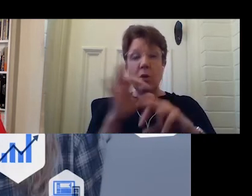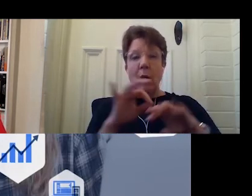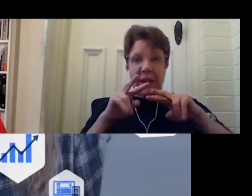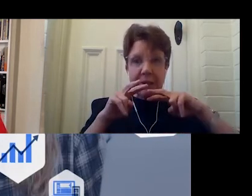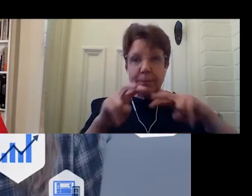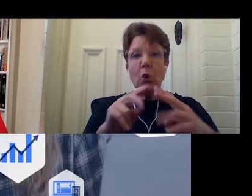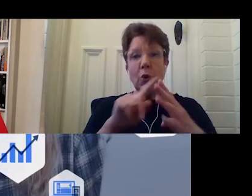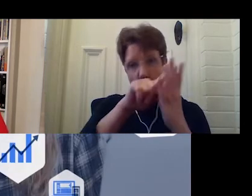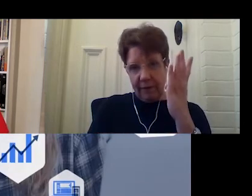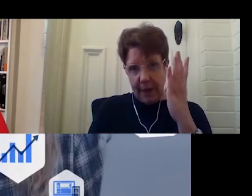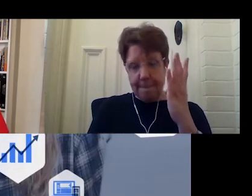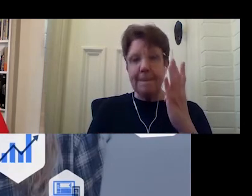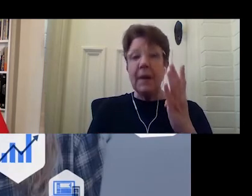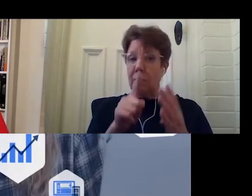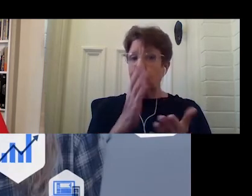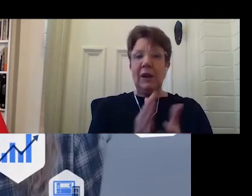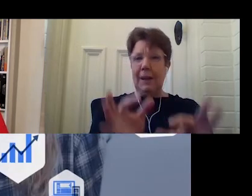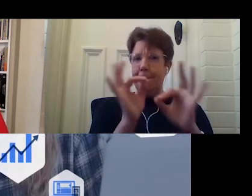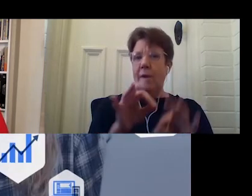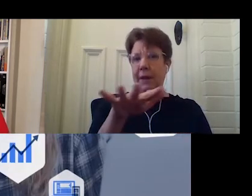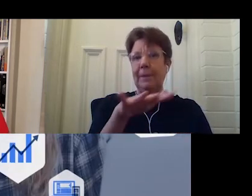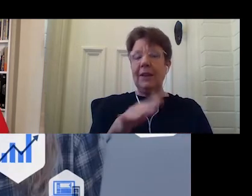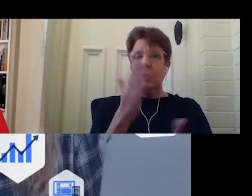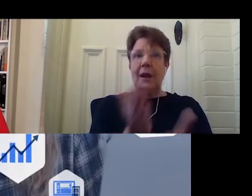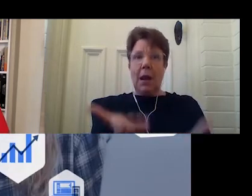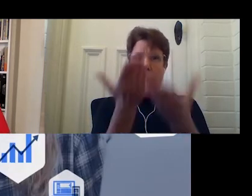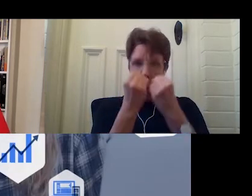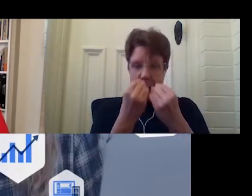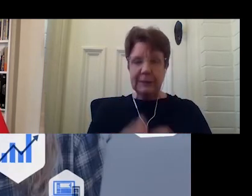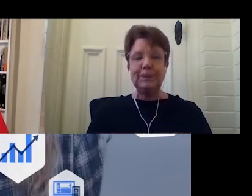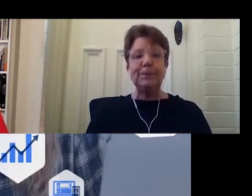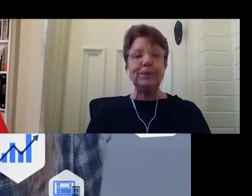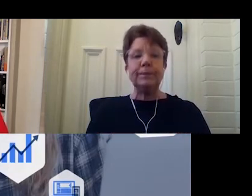things, this is the perfect place to do it. I always recommend Blueprint